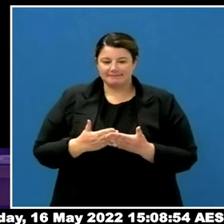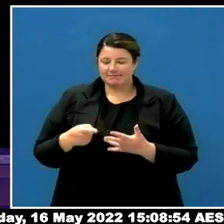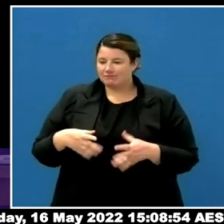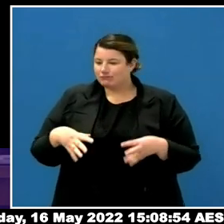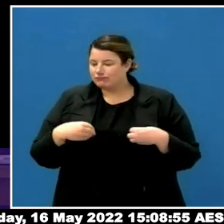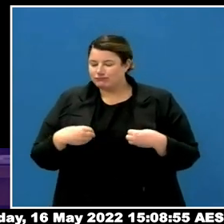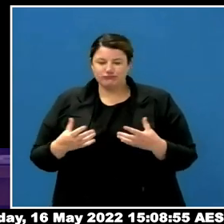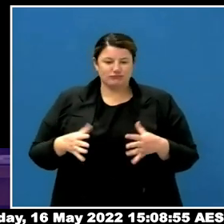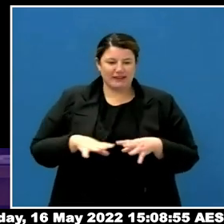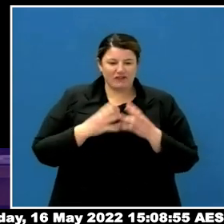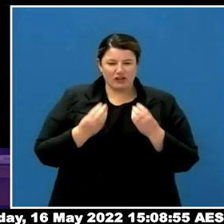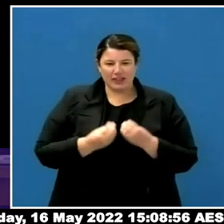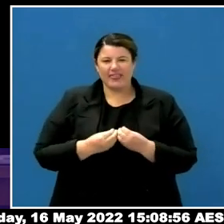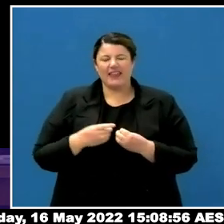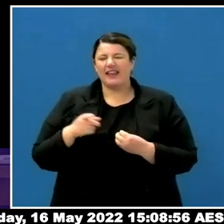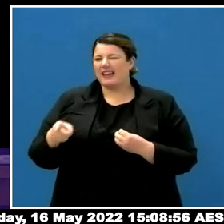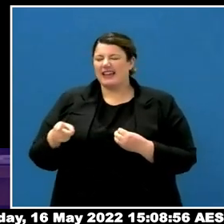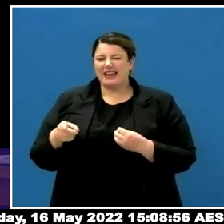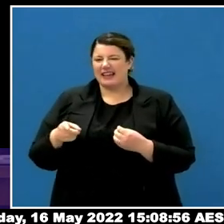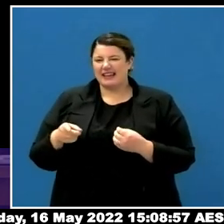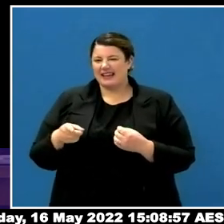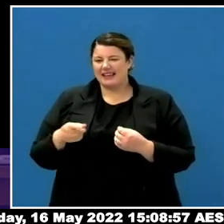He's very funny and - yeah.